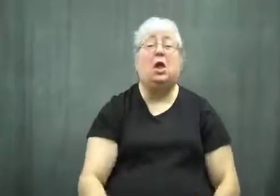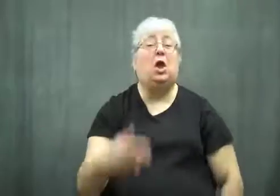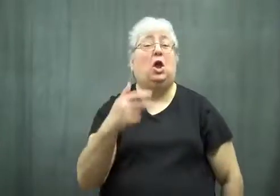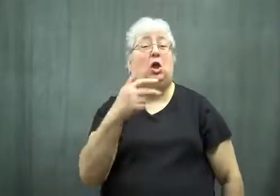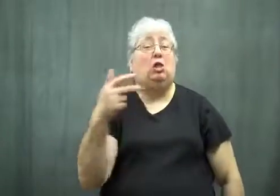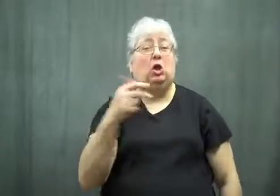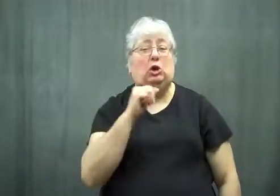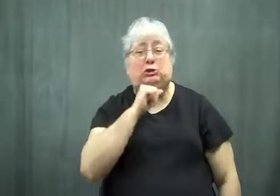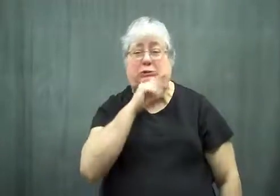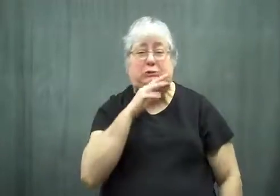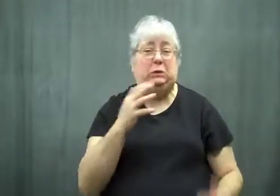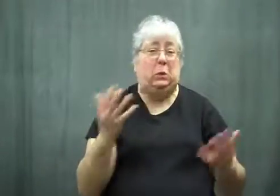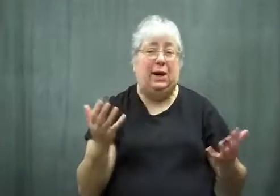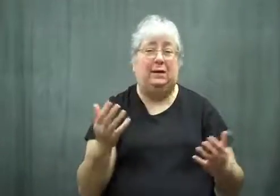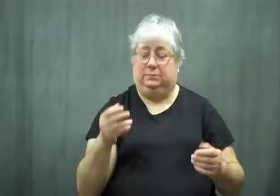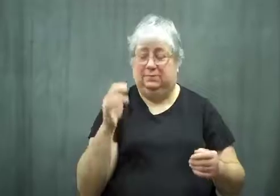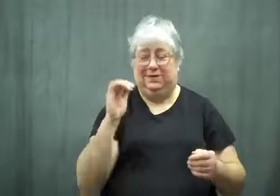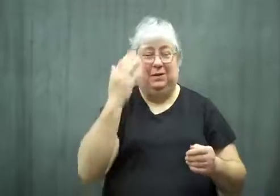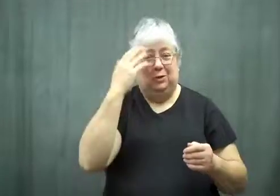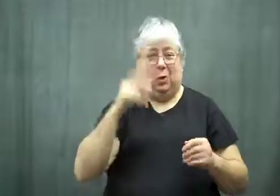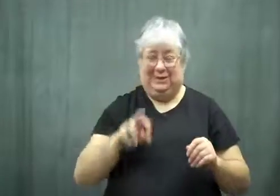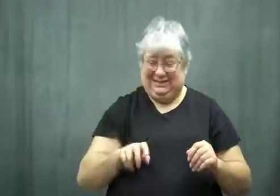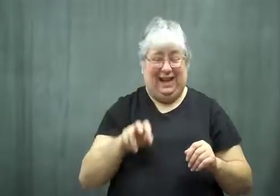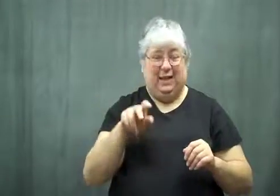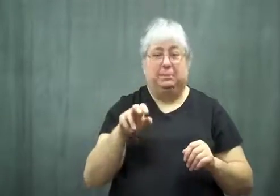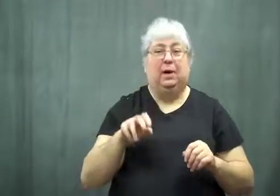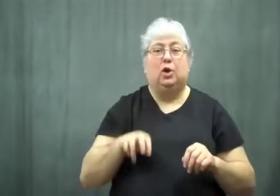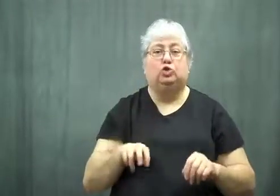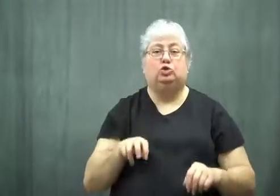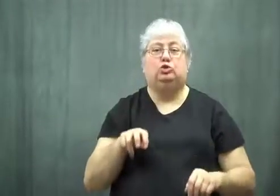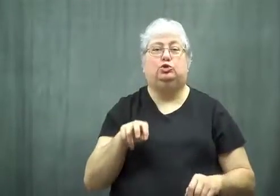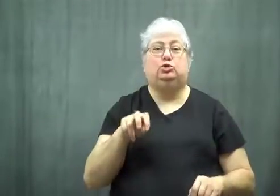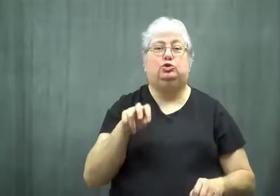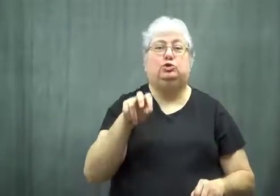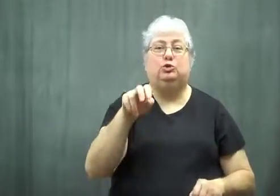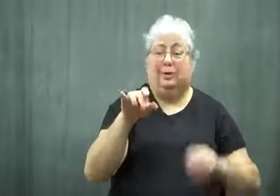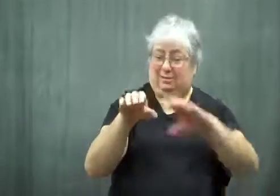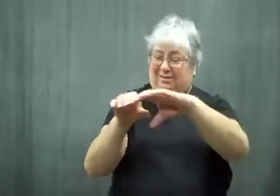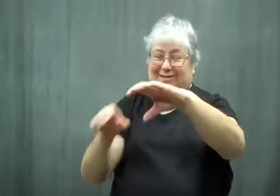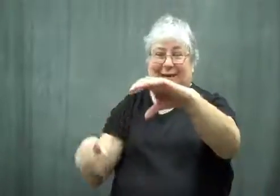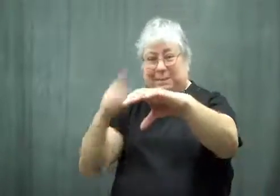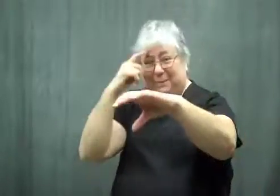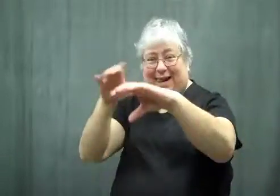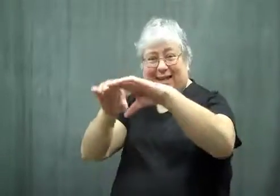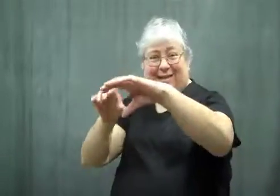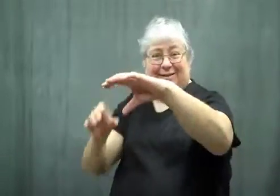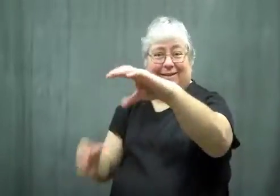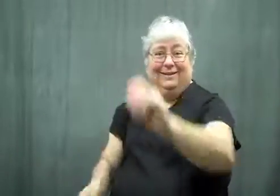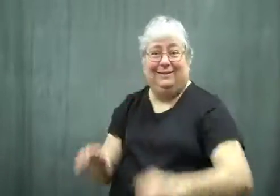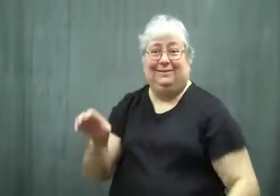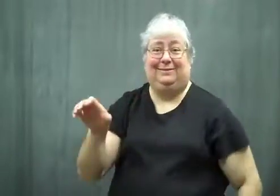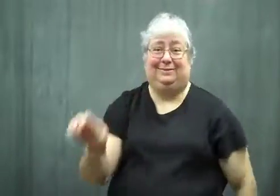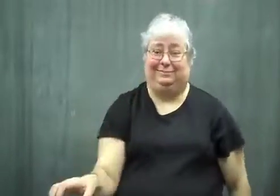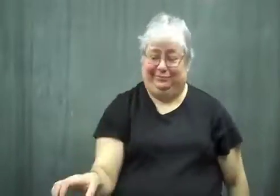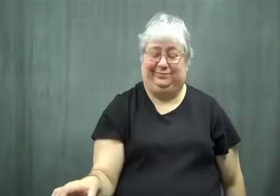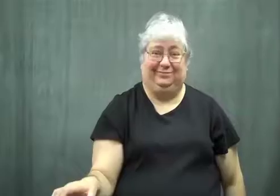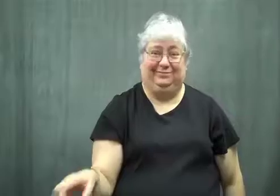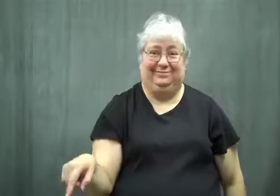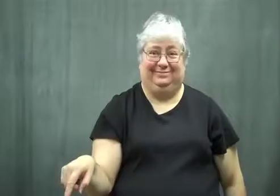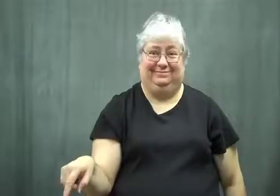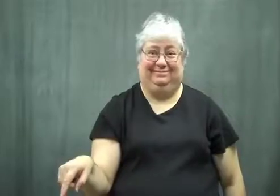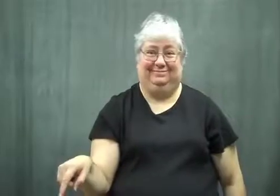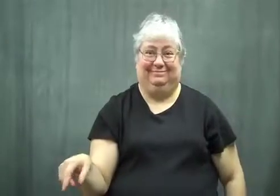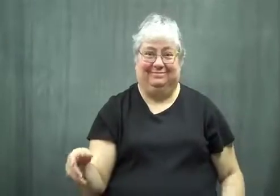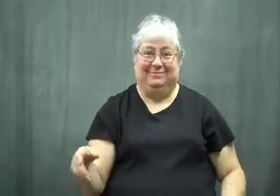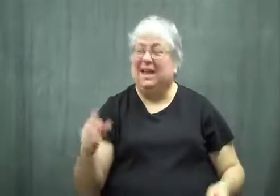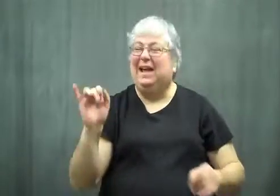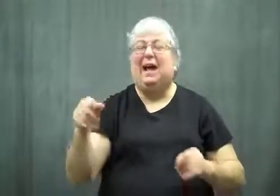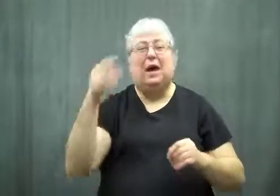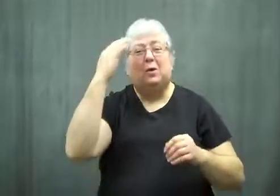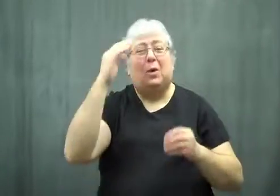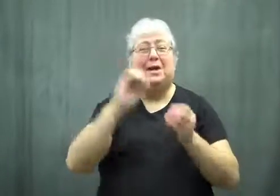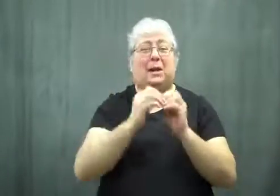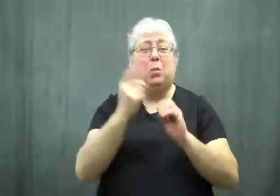Number three on the list is escalator hand rails.